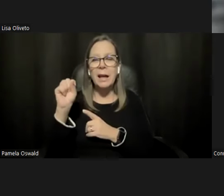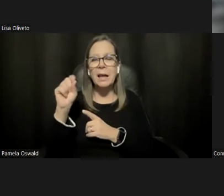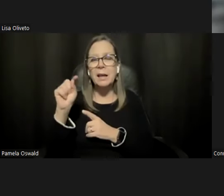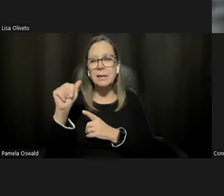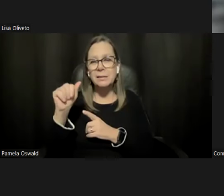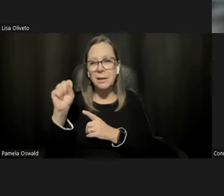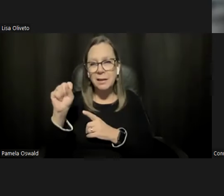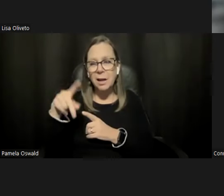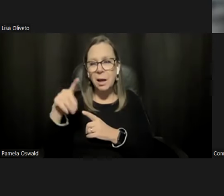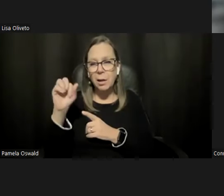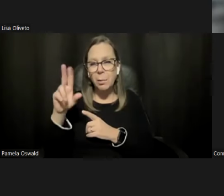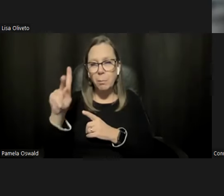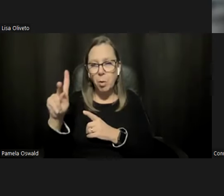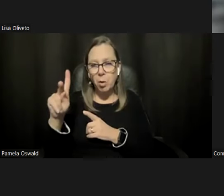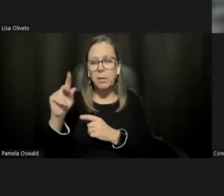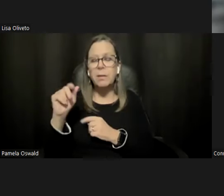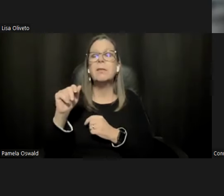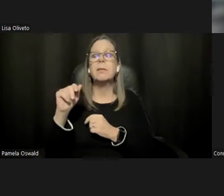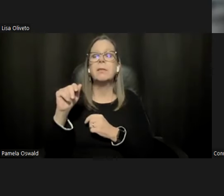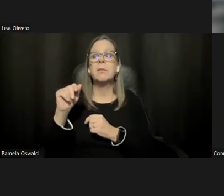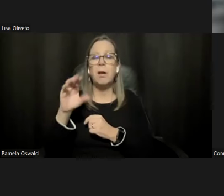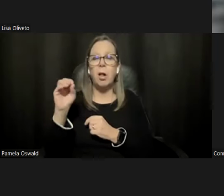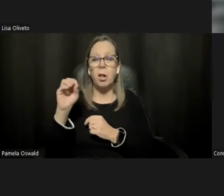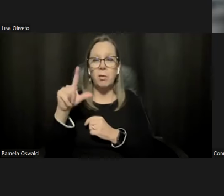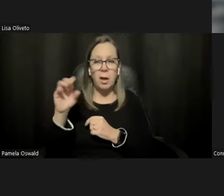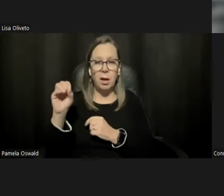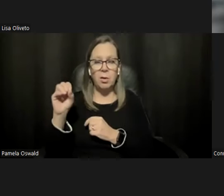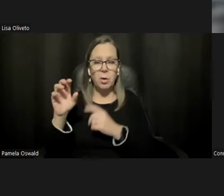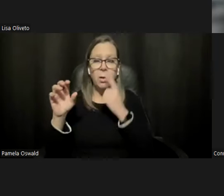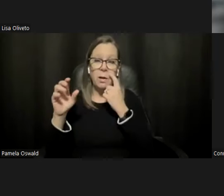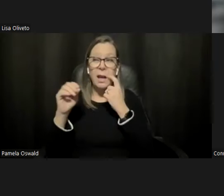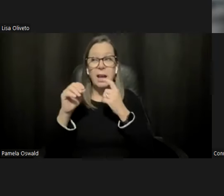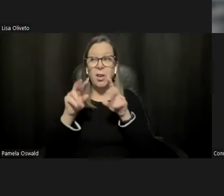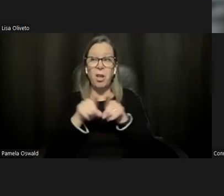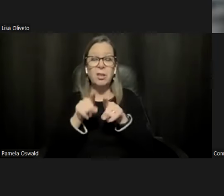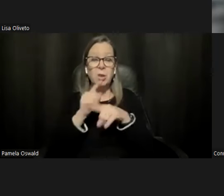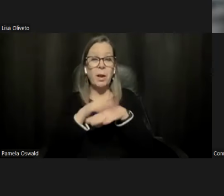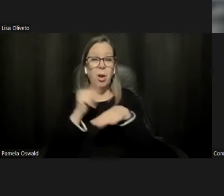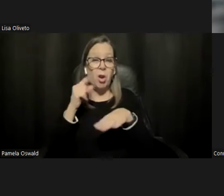Additionally, we have a call for sponsors and exhibitors.